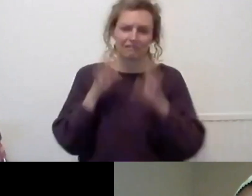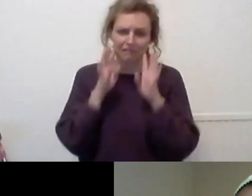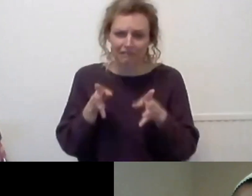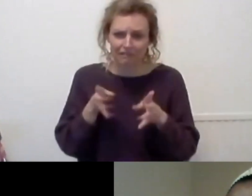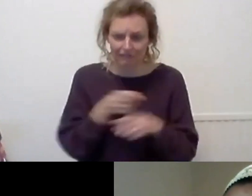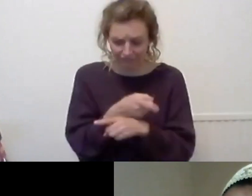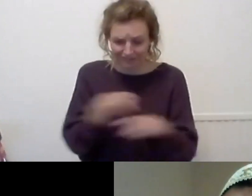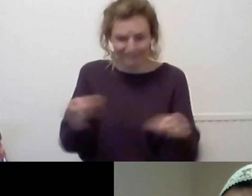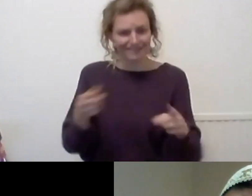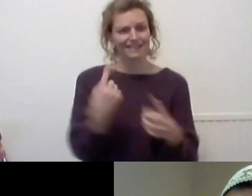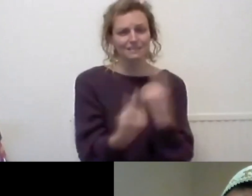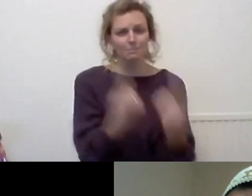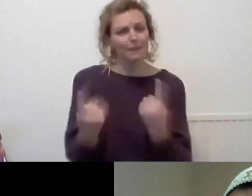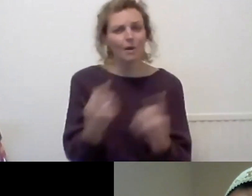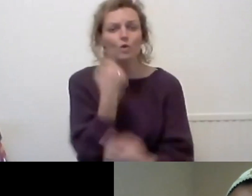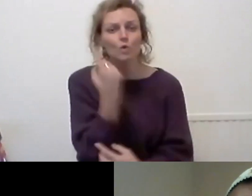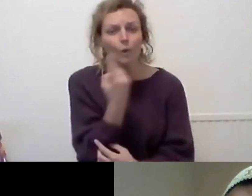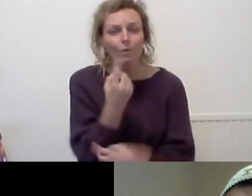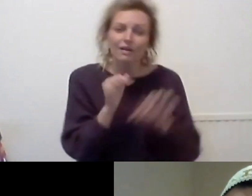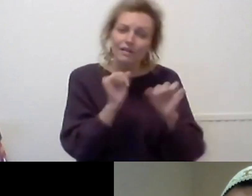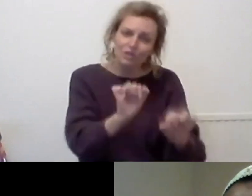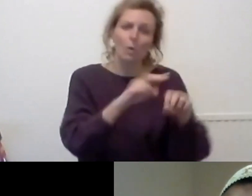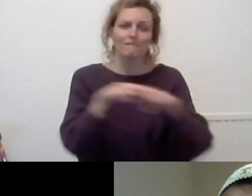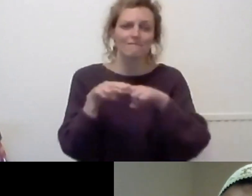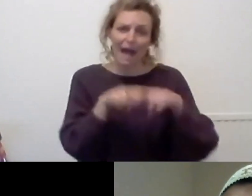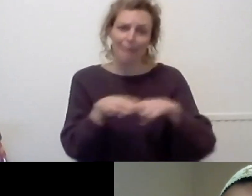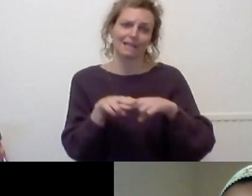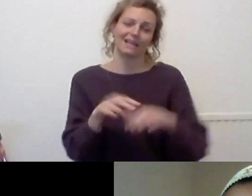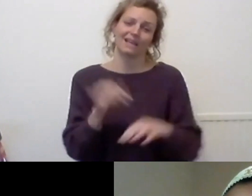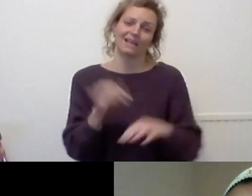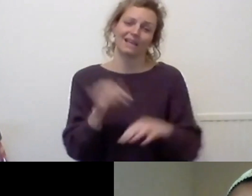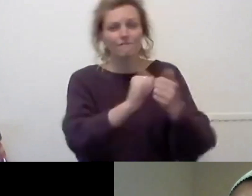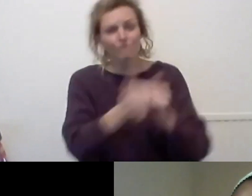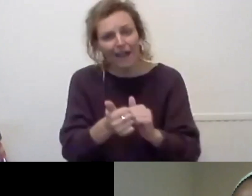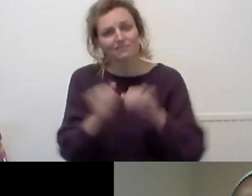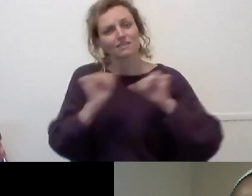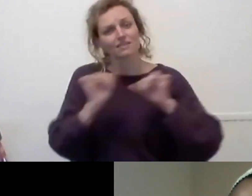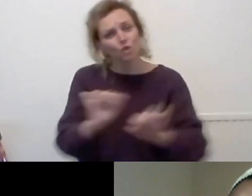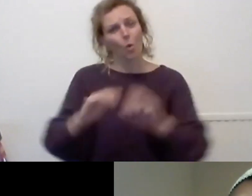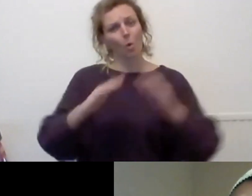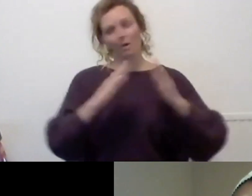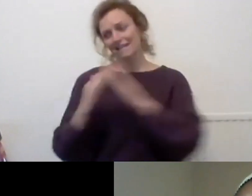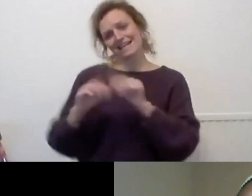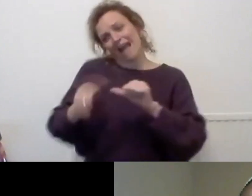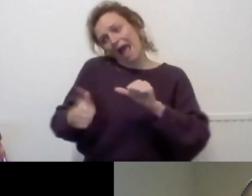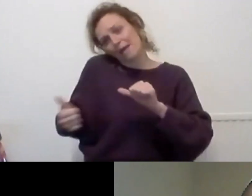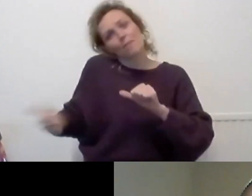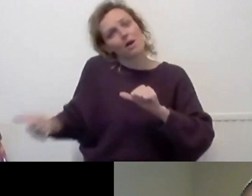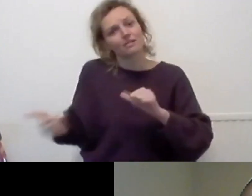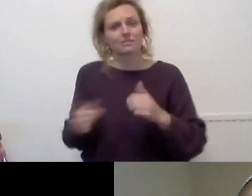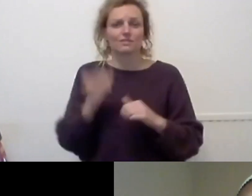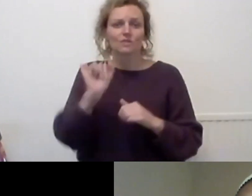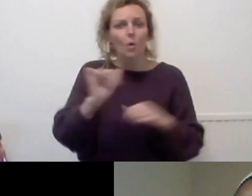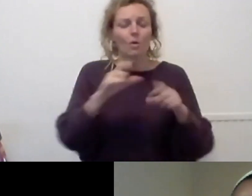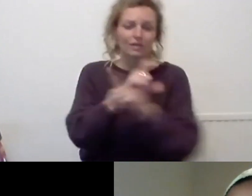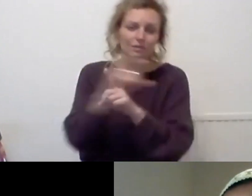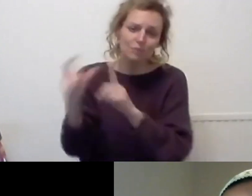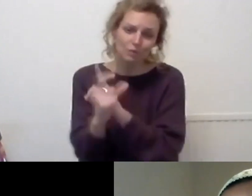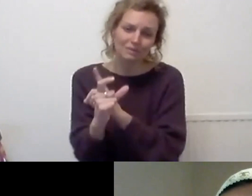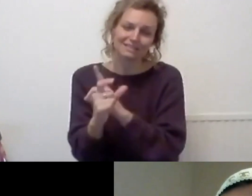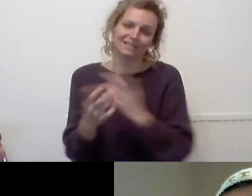are your family members, your communities, your neighbors. And yes, we have really good evidence,